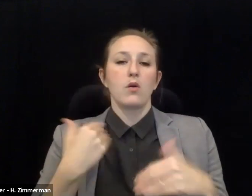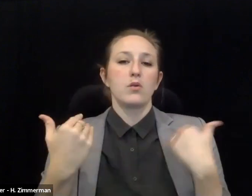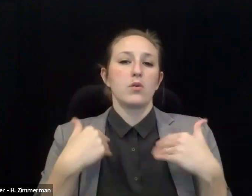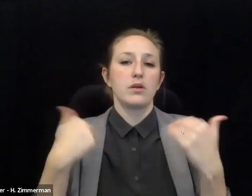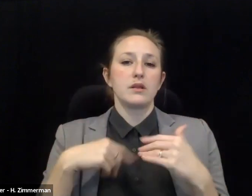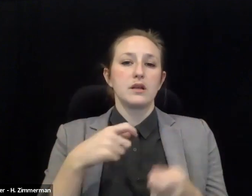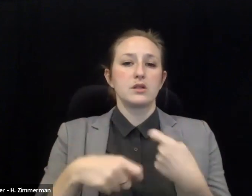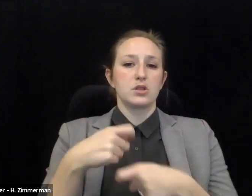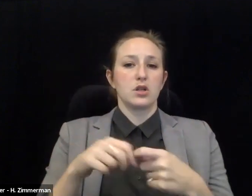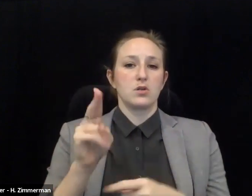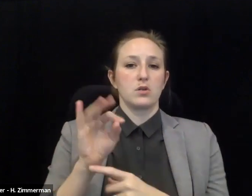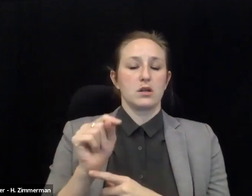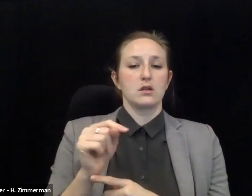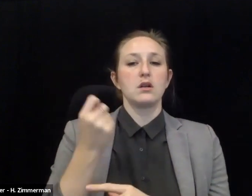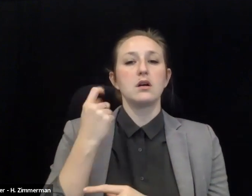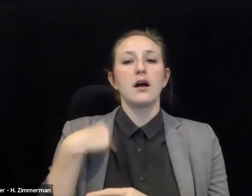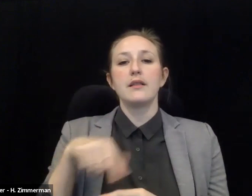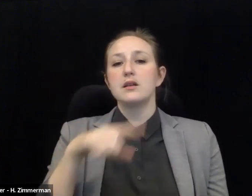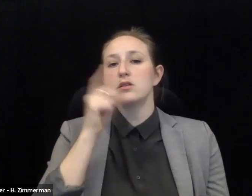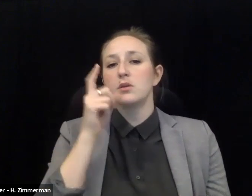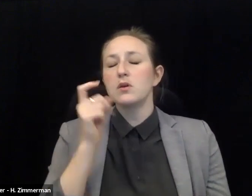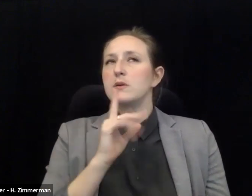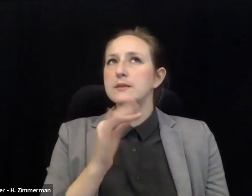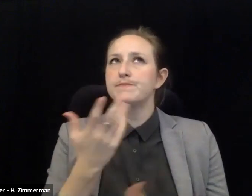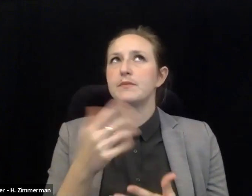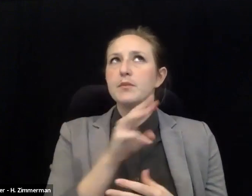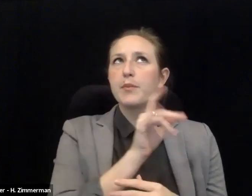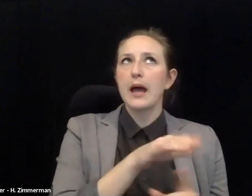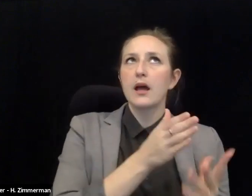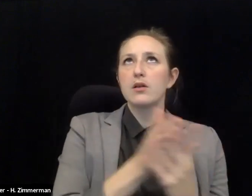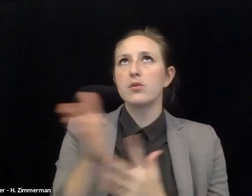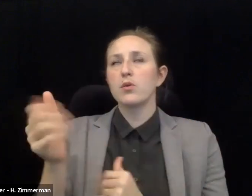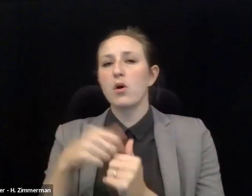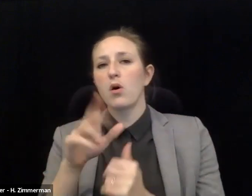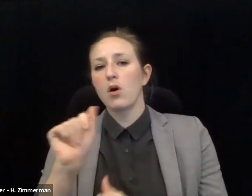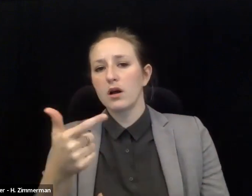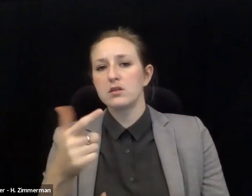This summer really May through August we implemented 11 virtual programs for